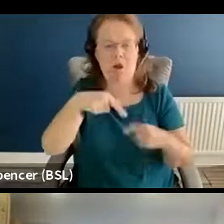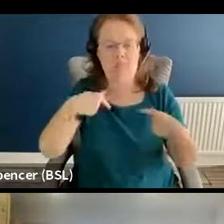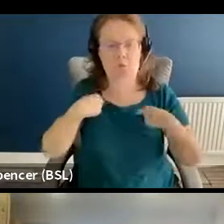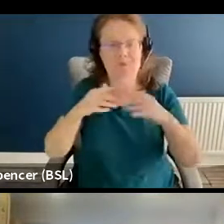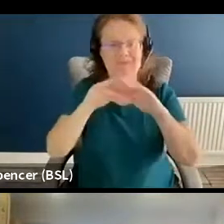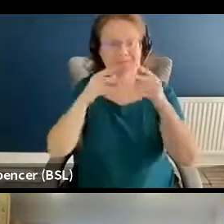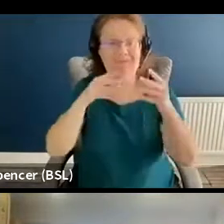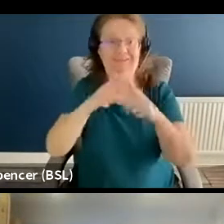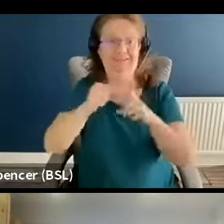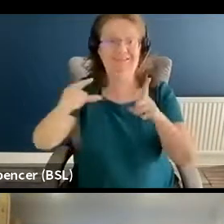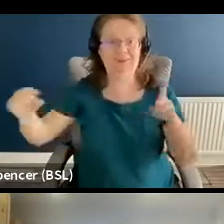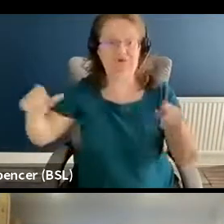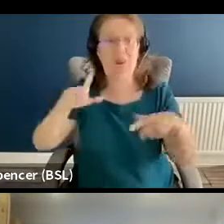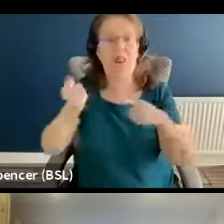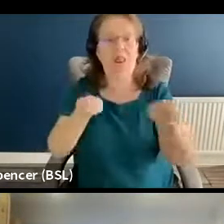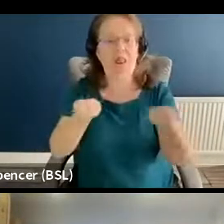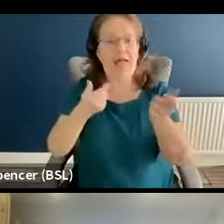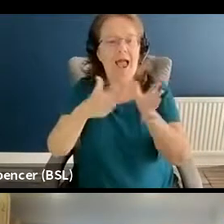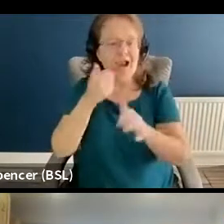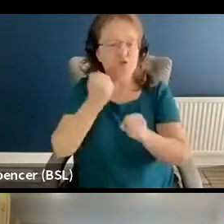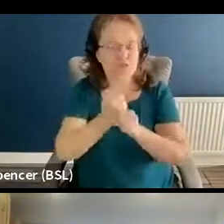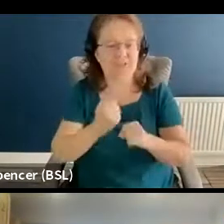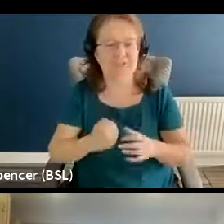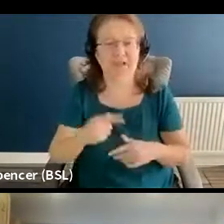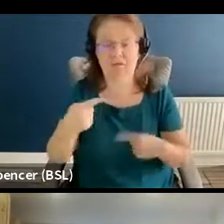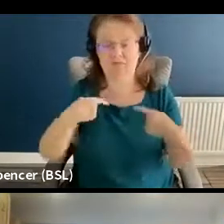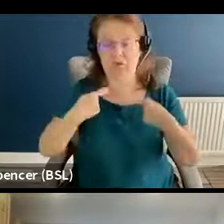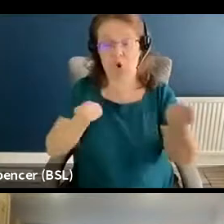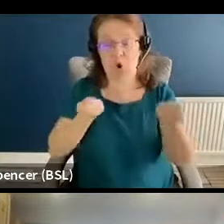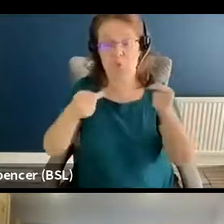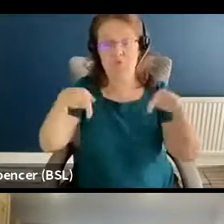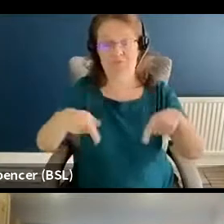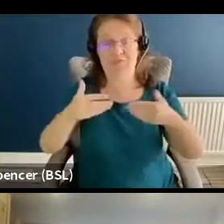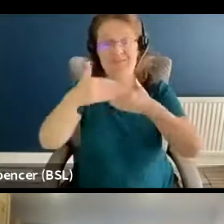be your host for this session. First of all, thank you very much for taking the time to